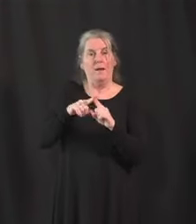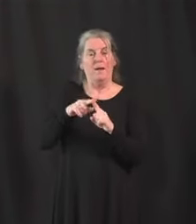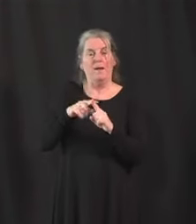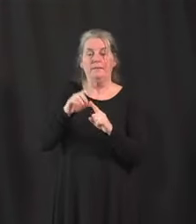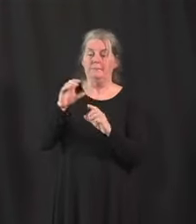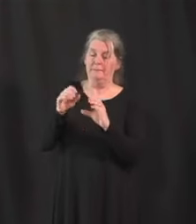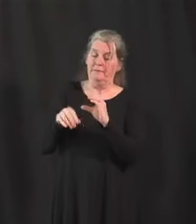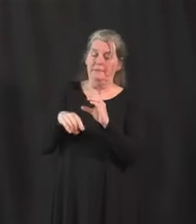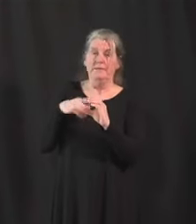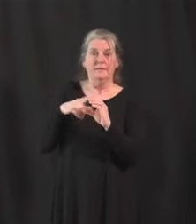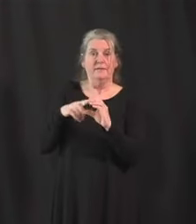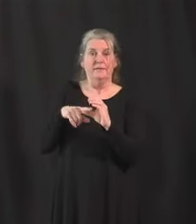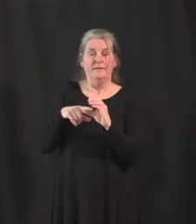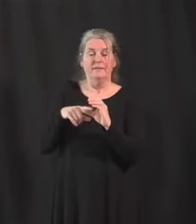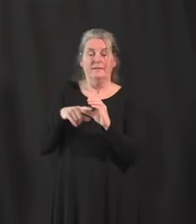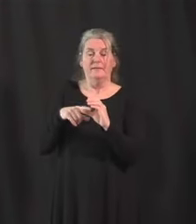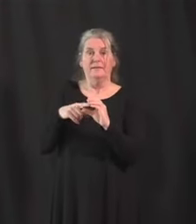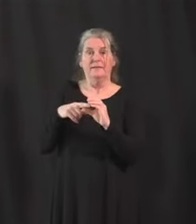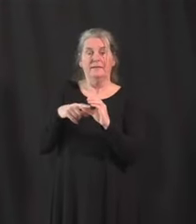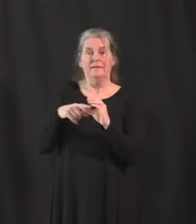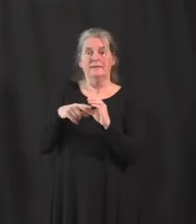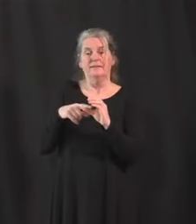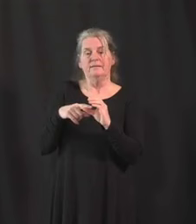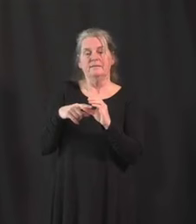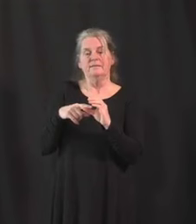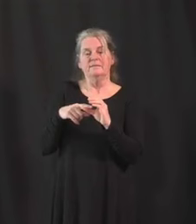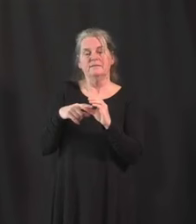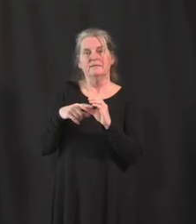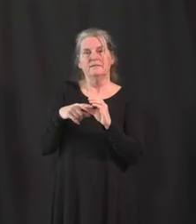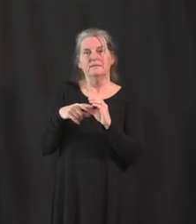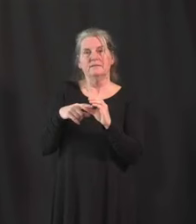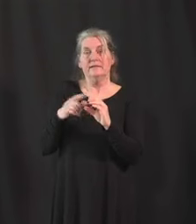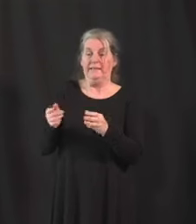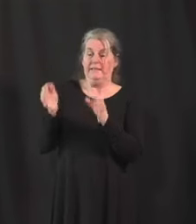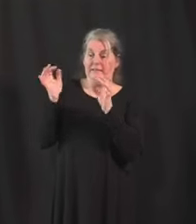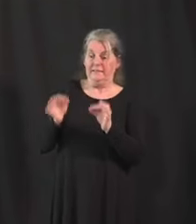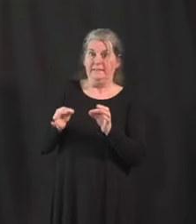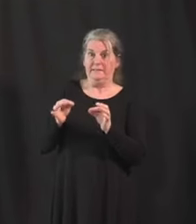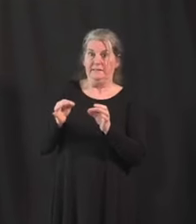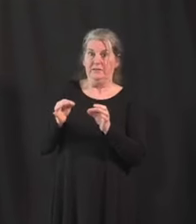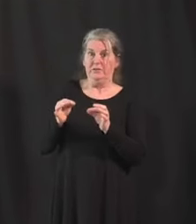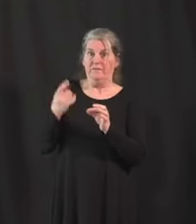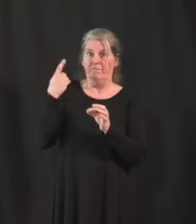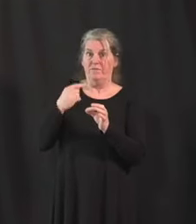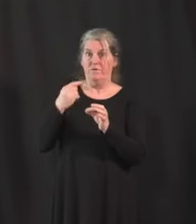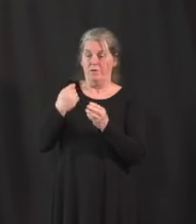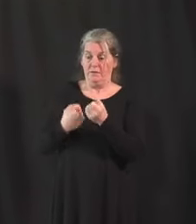THE DECISIONS FOR THE ALLOCATION OF THOSE RESOURCES COMES FROM THE INFORMATION THAT WE HAVE